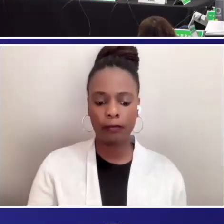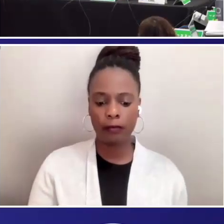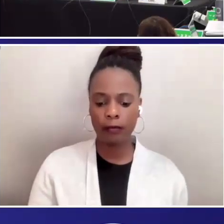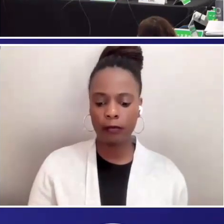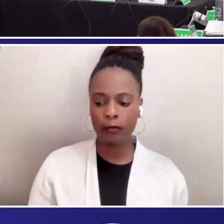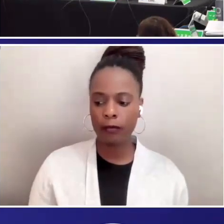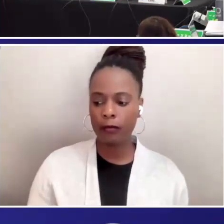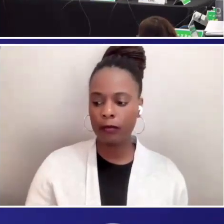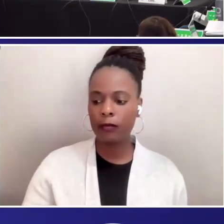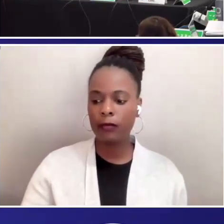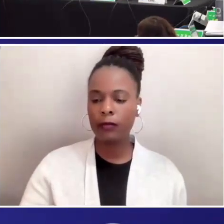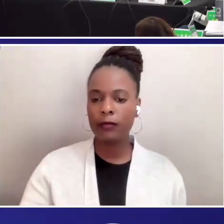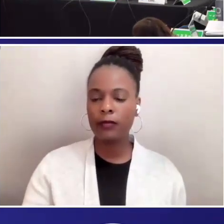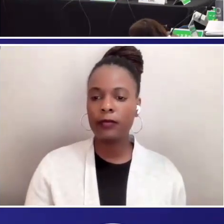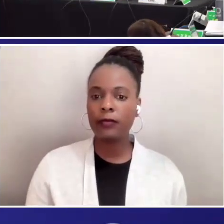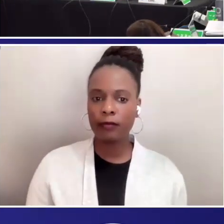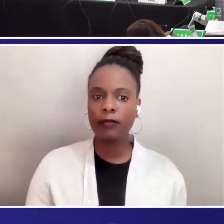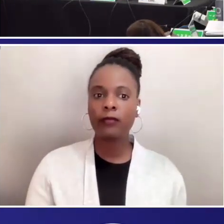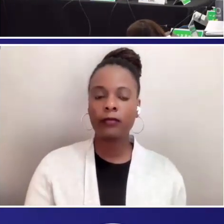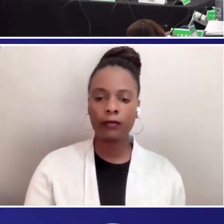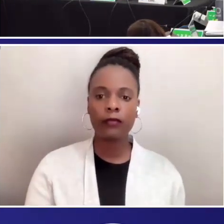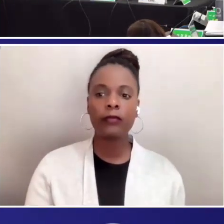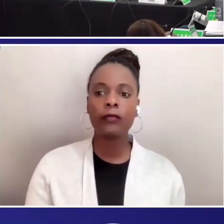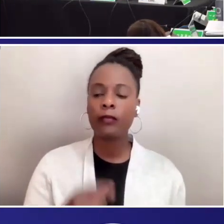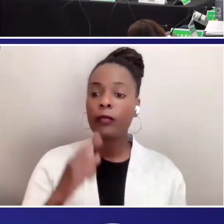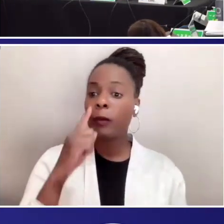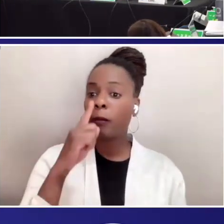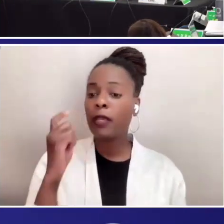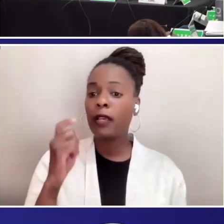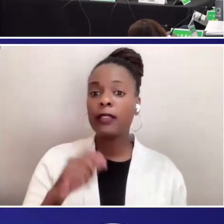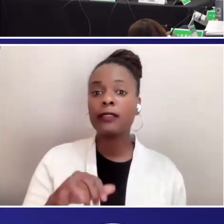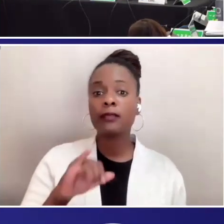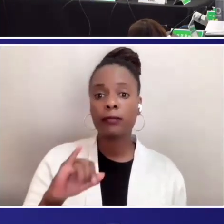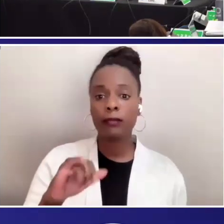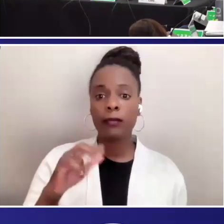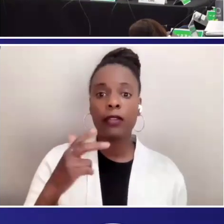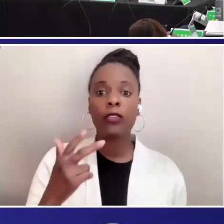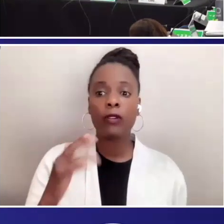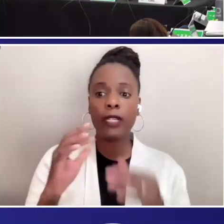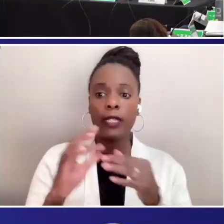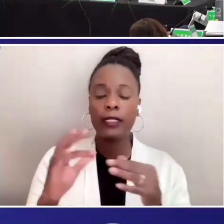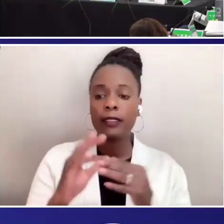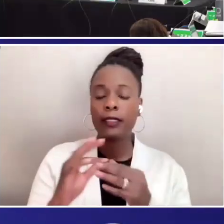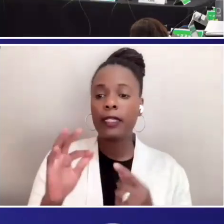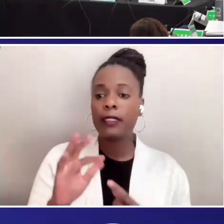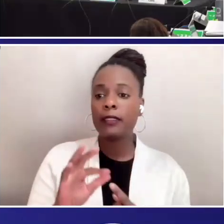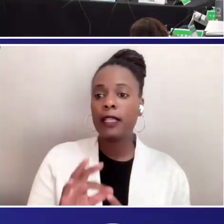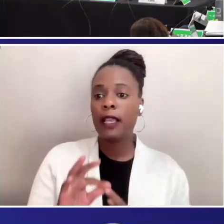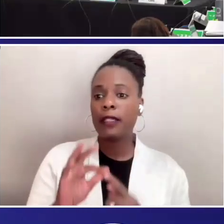in order to qualify for PSLF. Yeah. Because sub Romanette three says, except for the alternative repayment plan, any other payment plan, the monthly payment